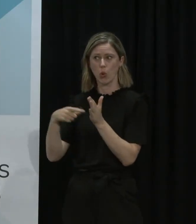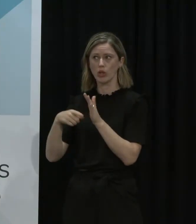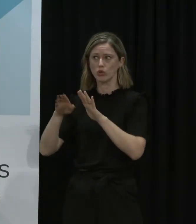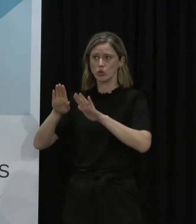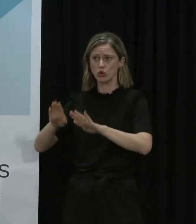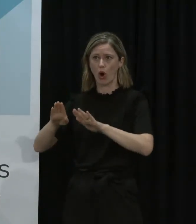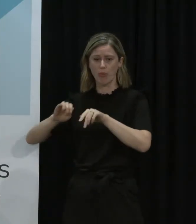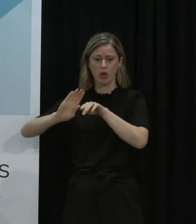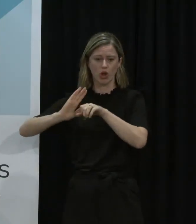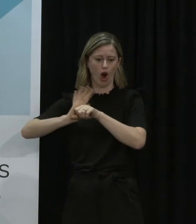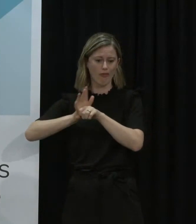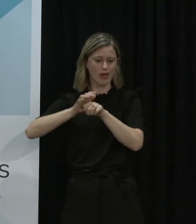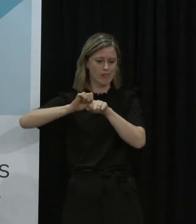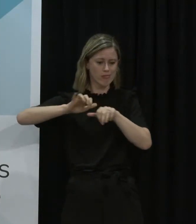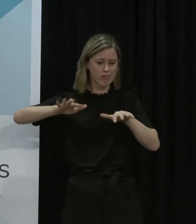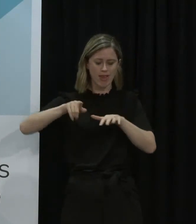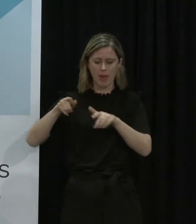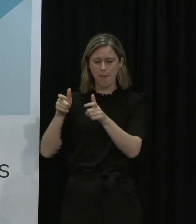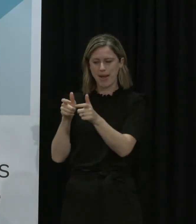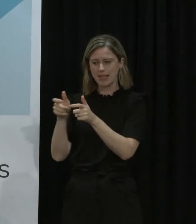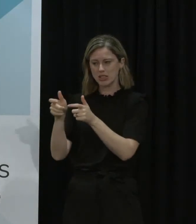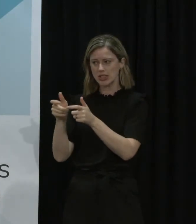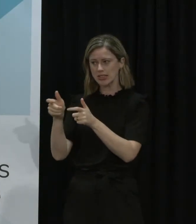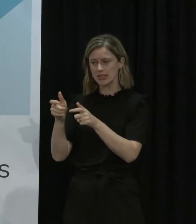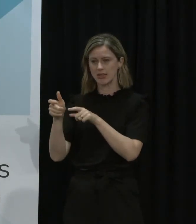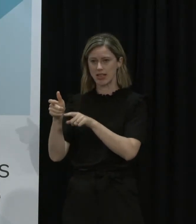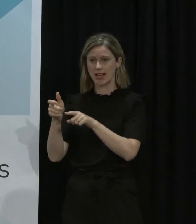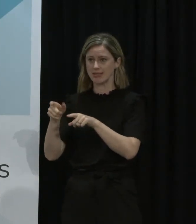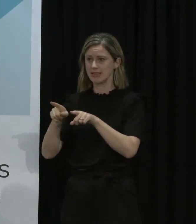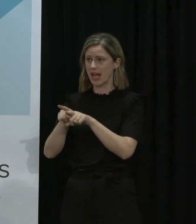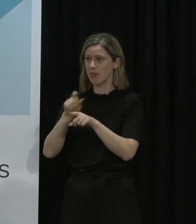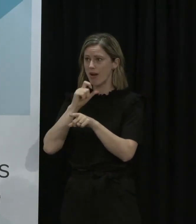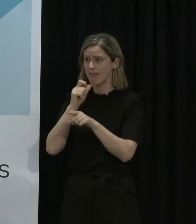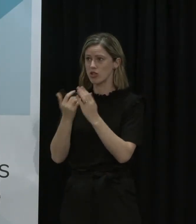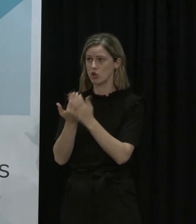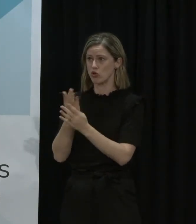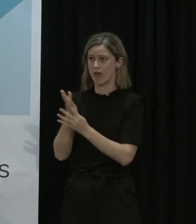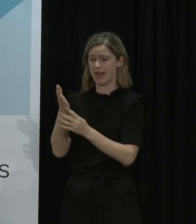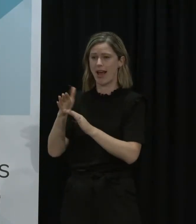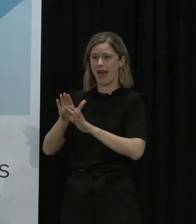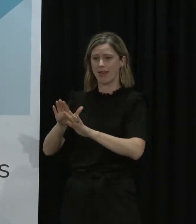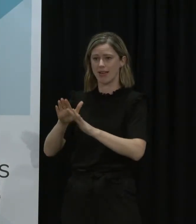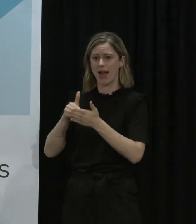have found that the ability to use quarantine at our borders as we have in place now is